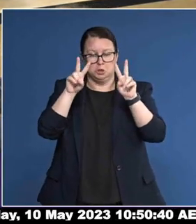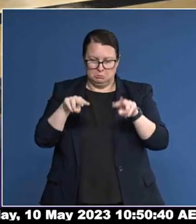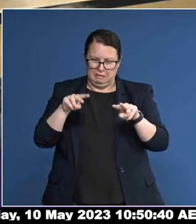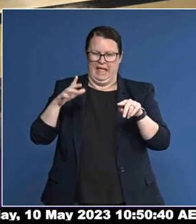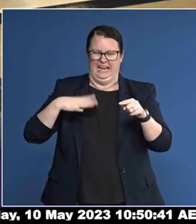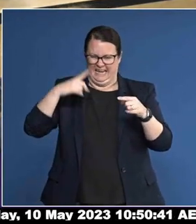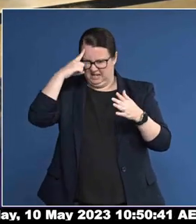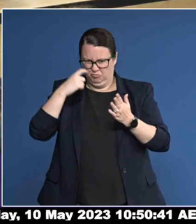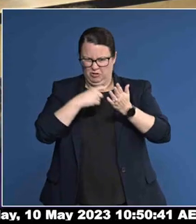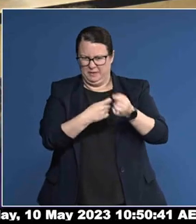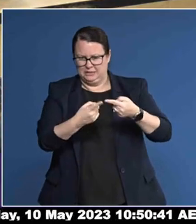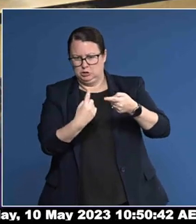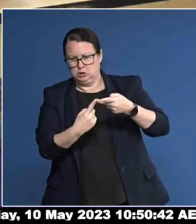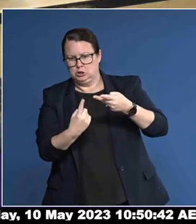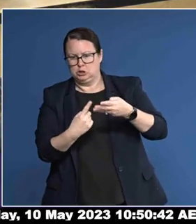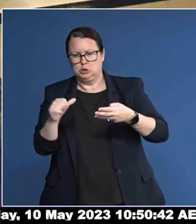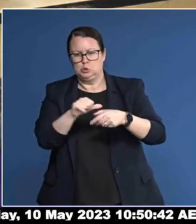other child protection notices should have been made?